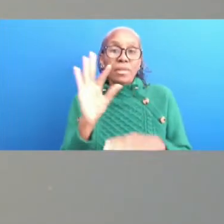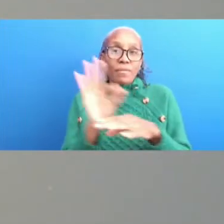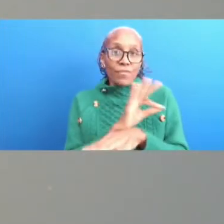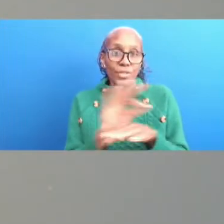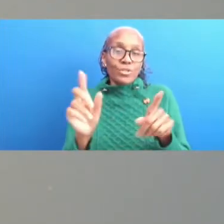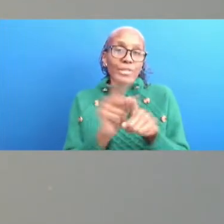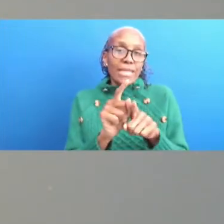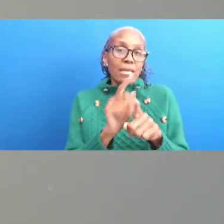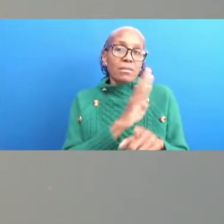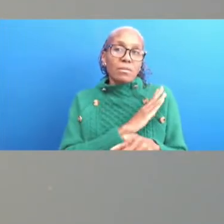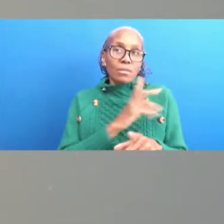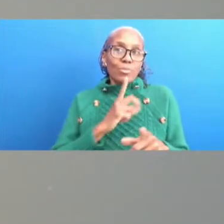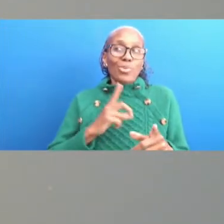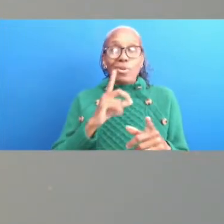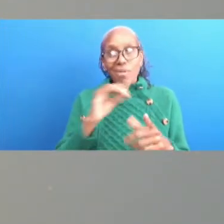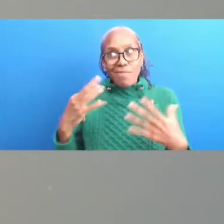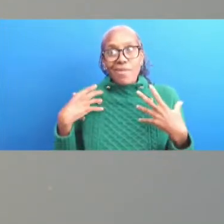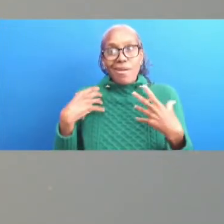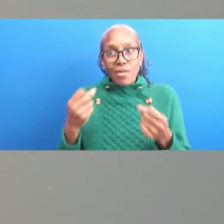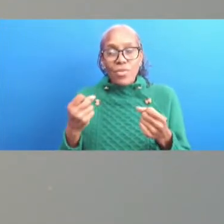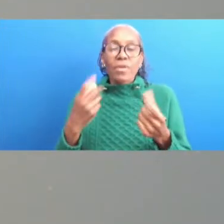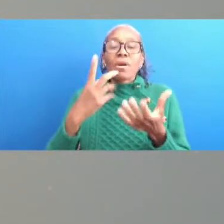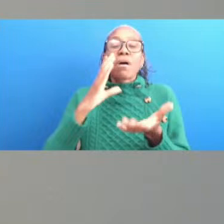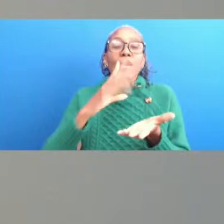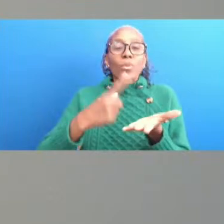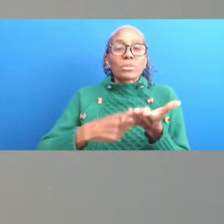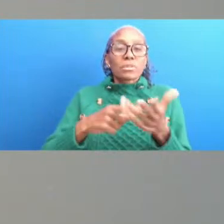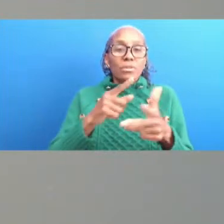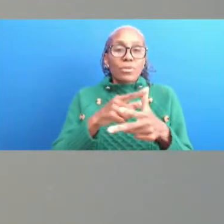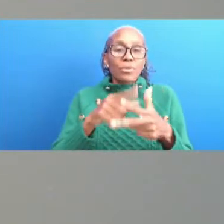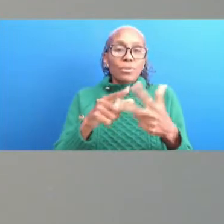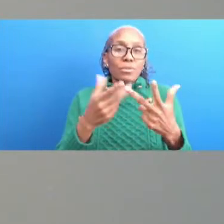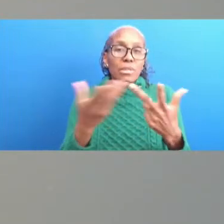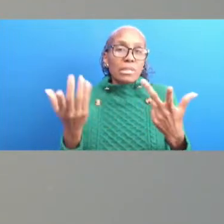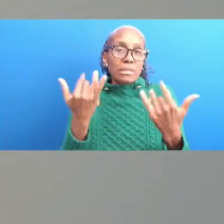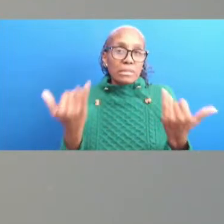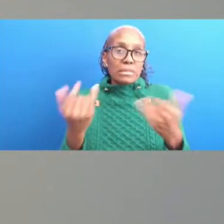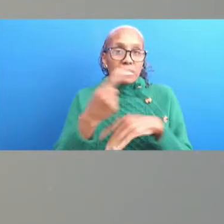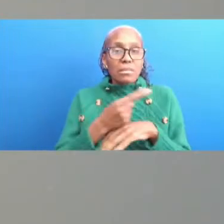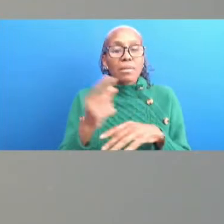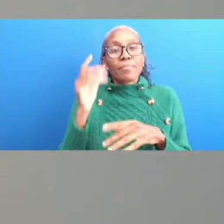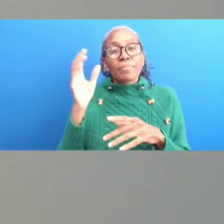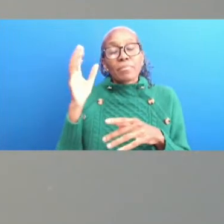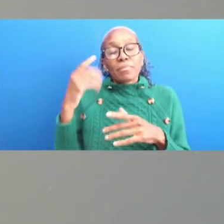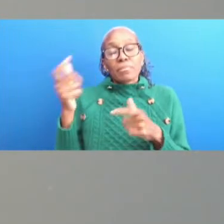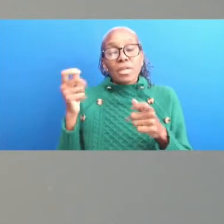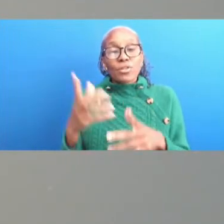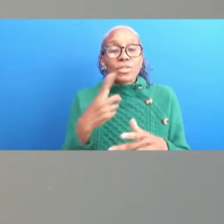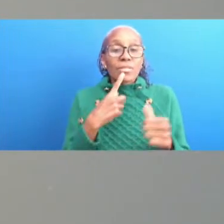REQUIREMENTS FOR YOUR FUNCTION